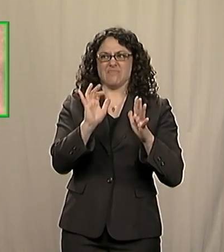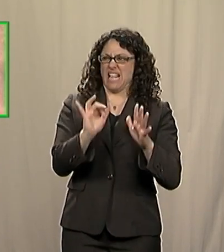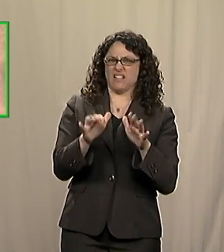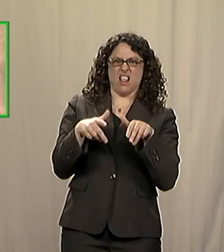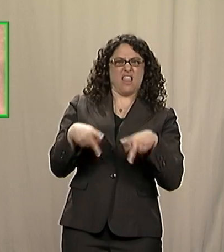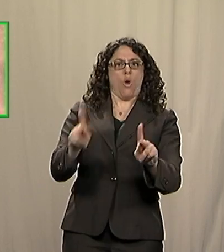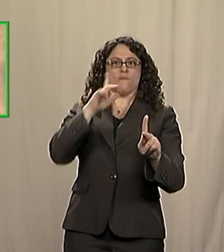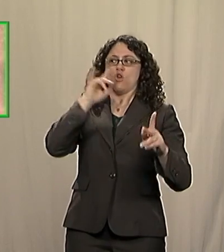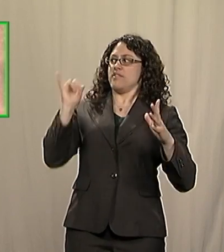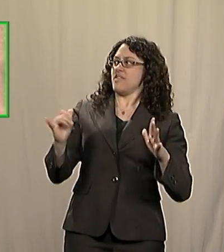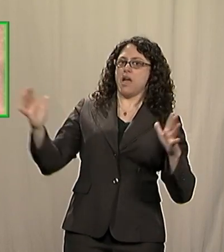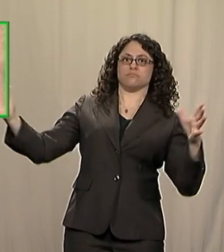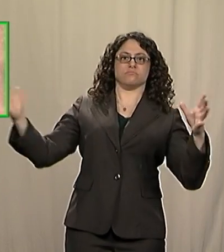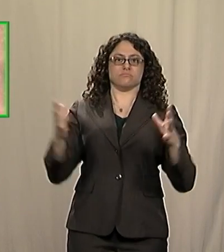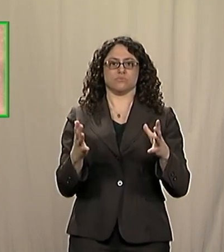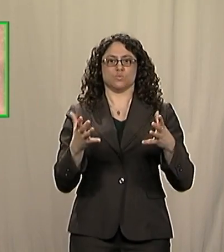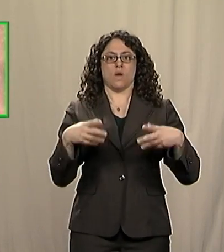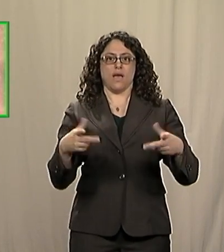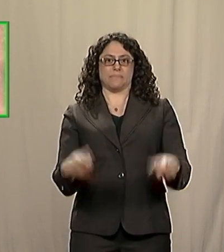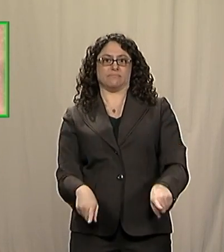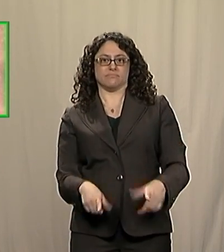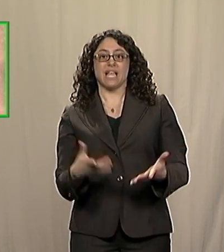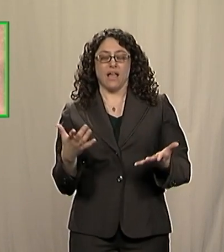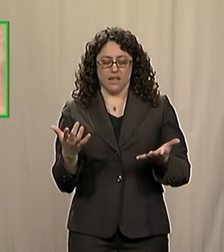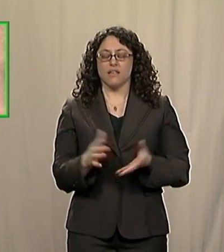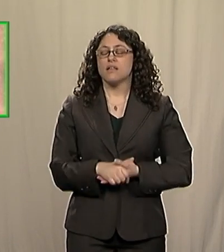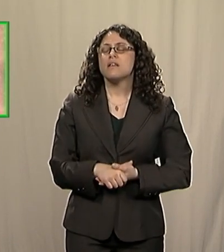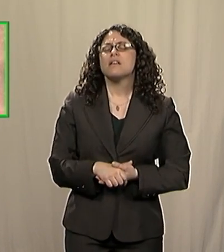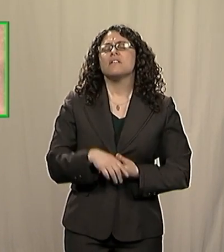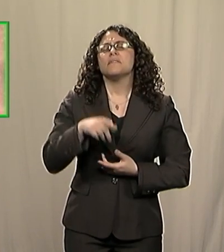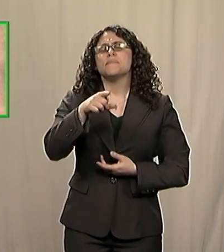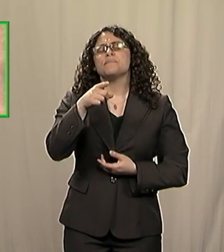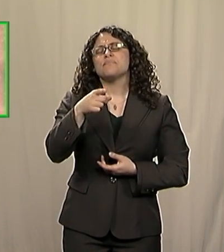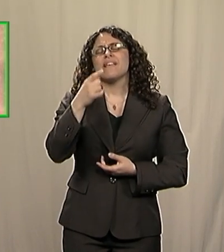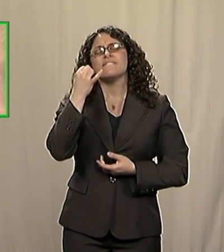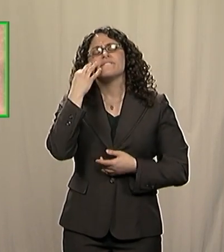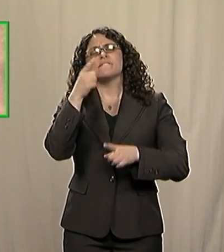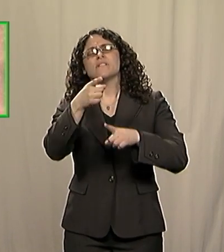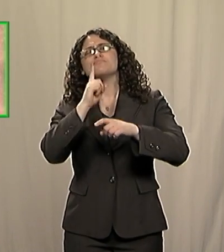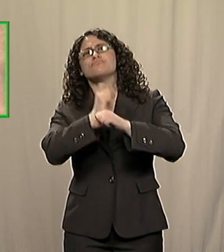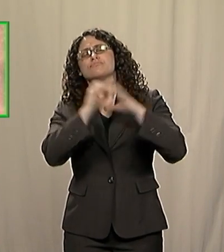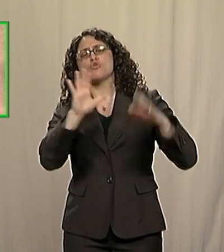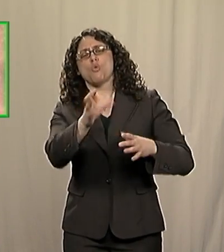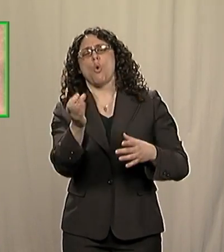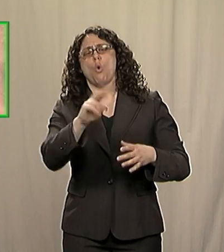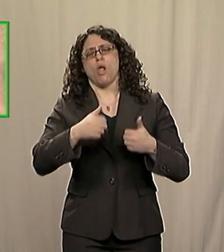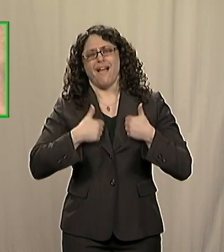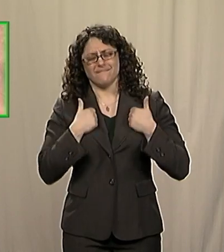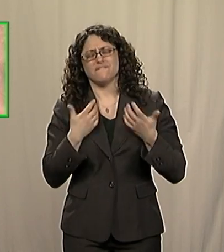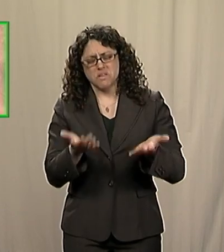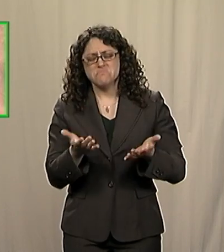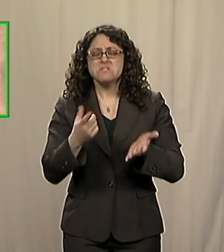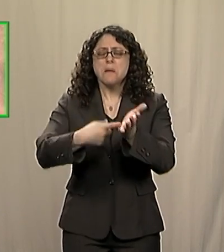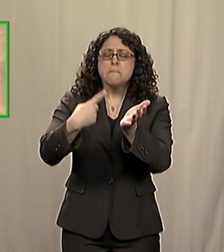We're talking about idealized situations here. You can imagine in your own life you can have a three-person conversation where one or two